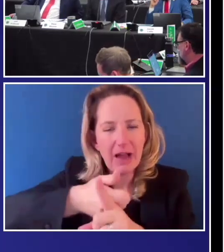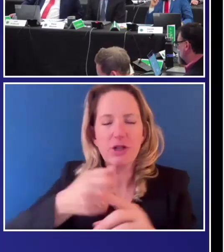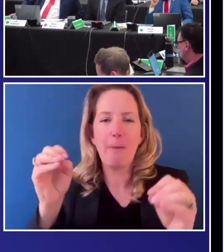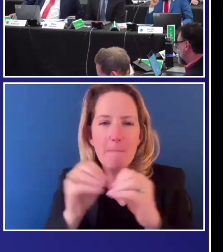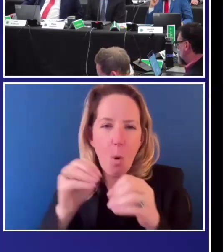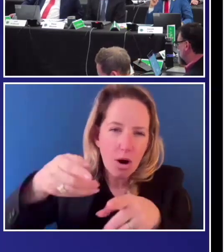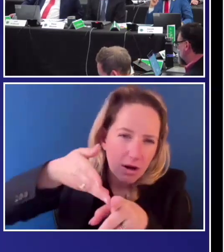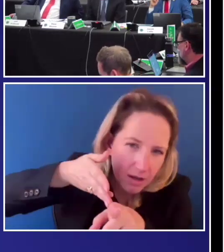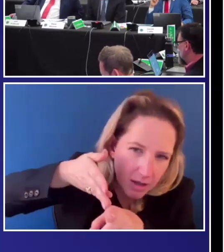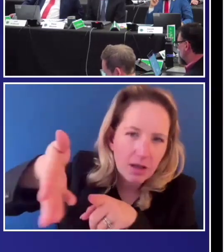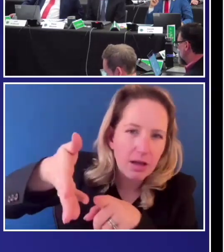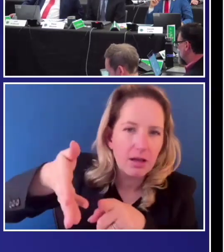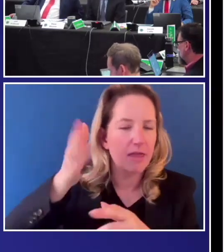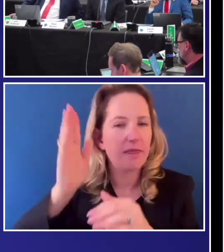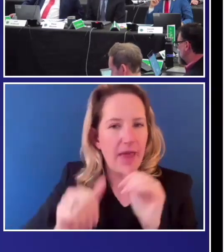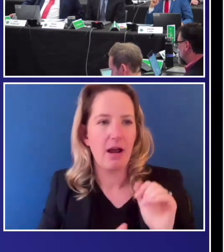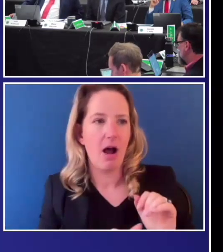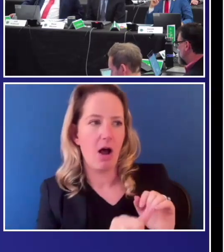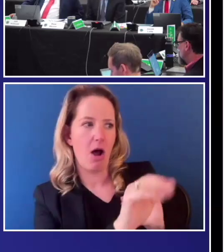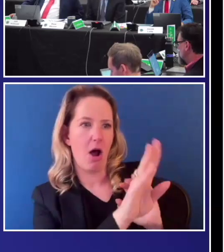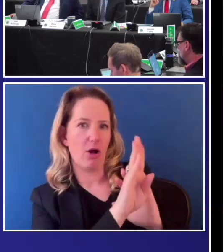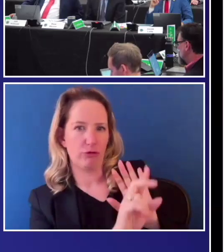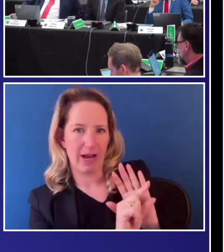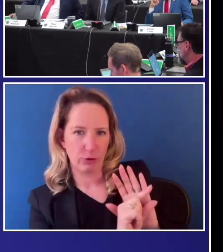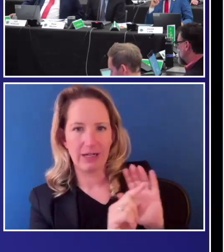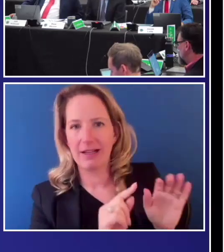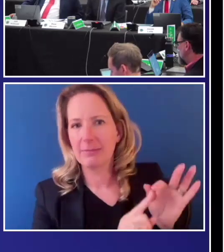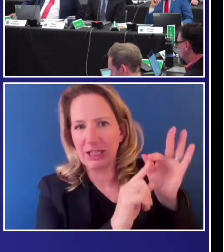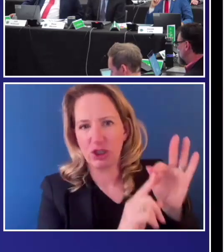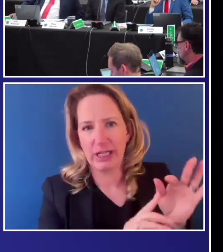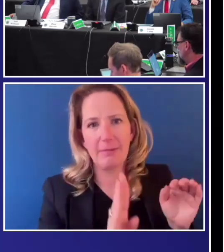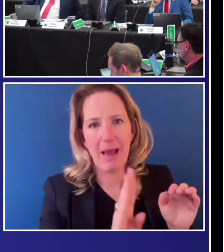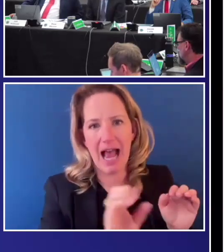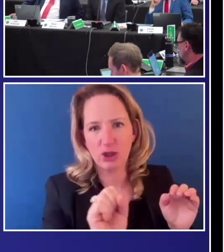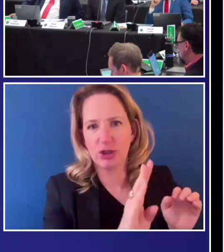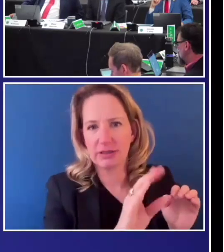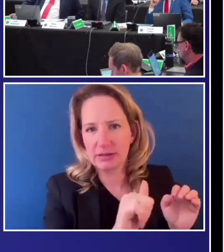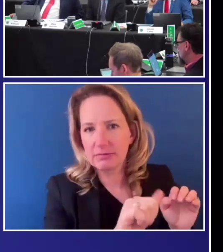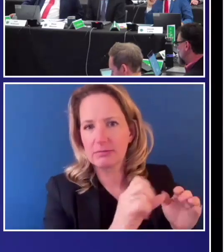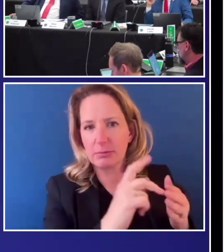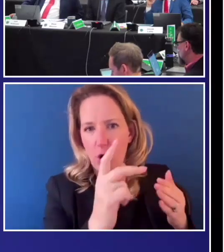especially undergraduate programs at the baccalaureate degree level. I don't want to put, put,